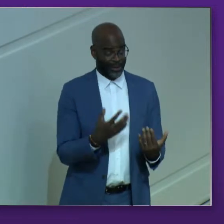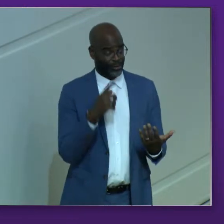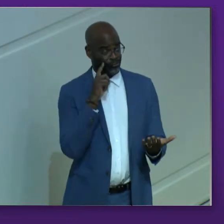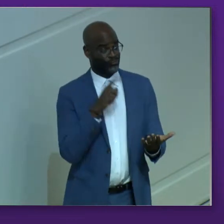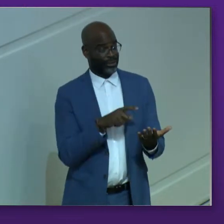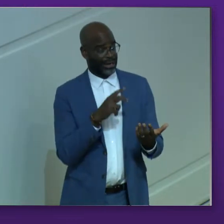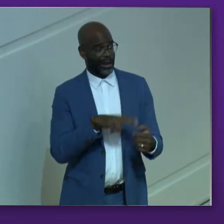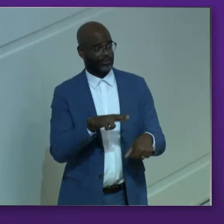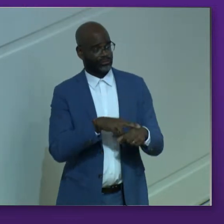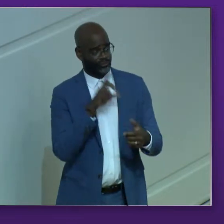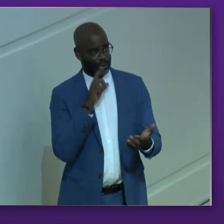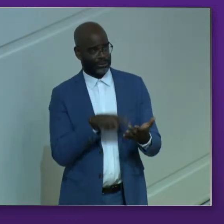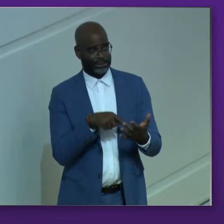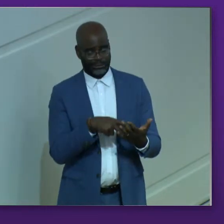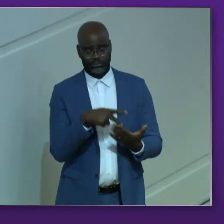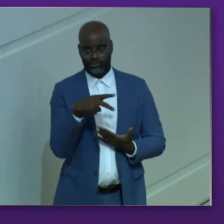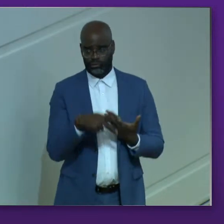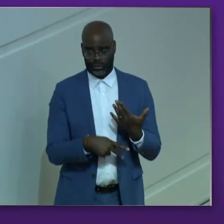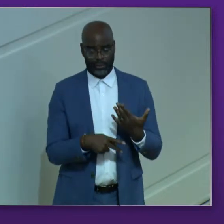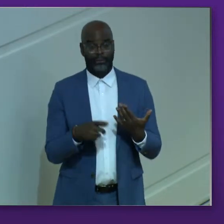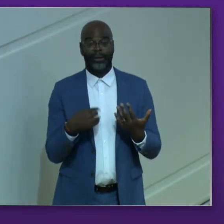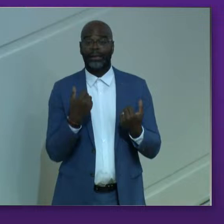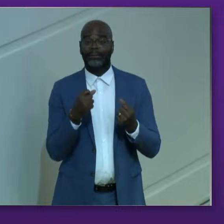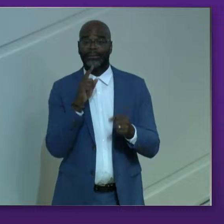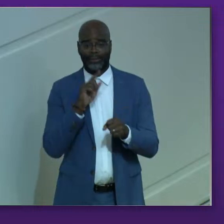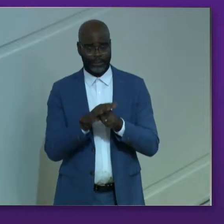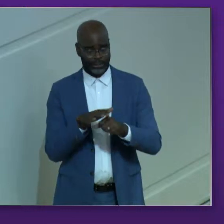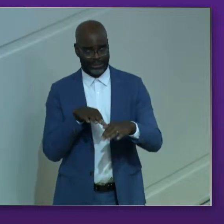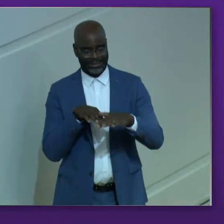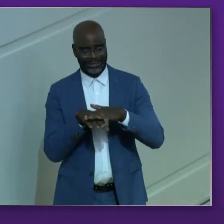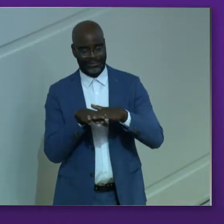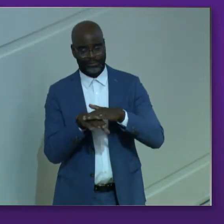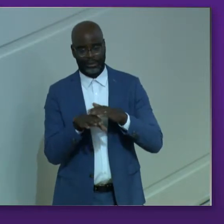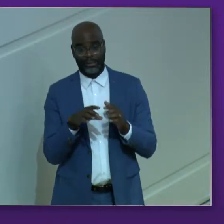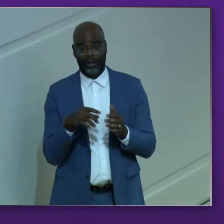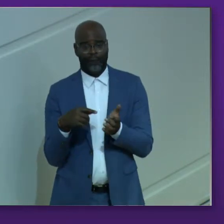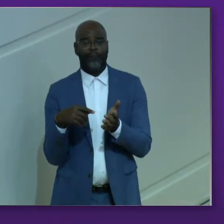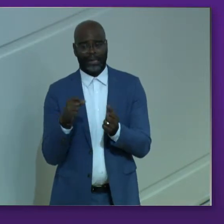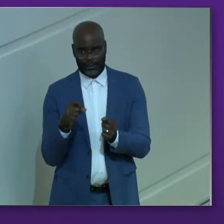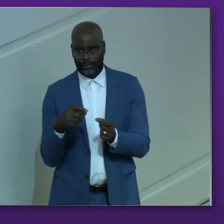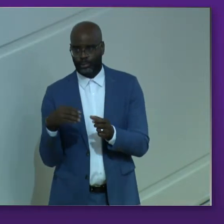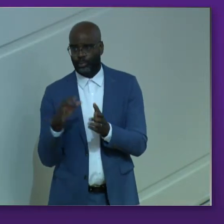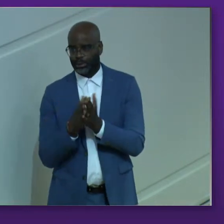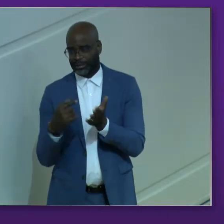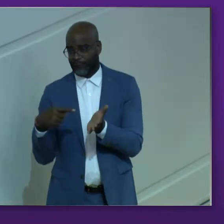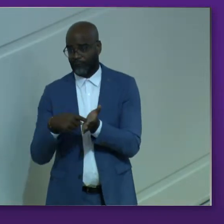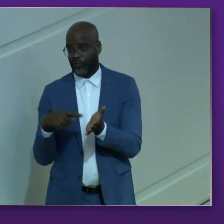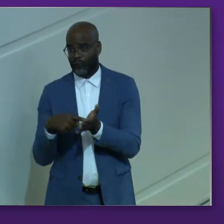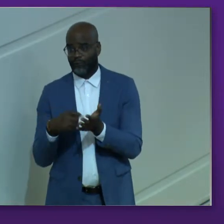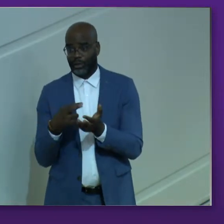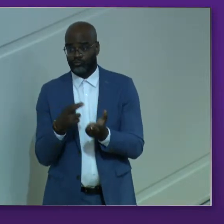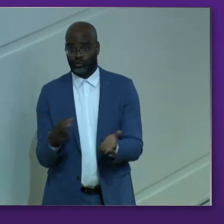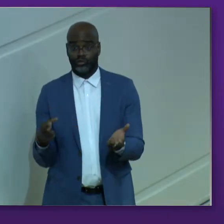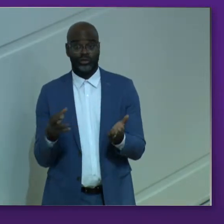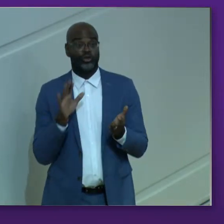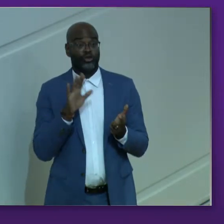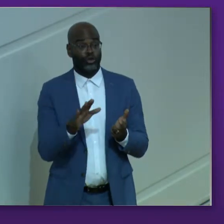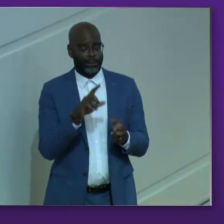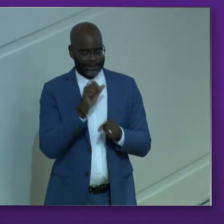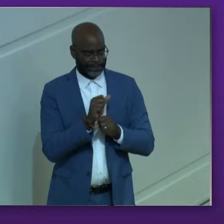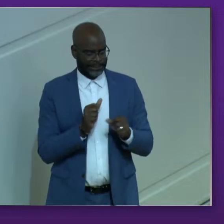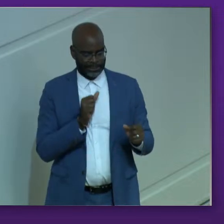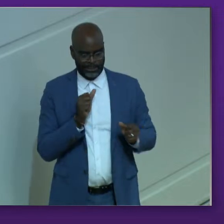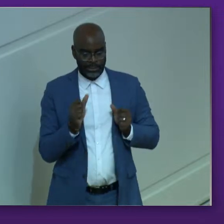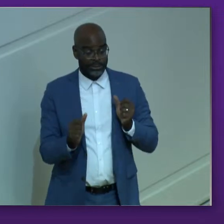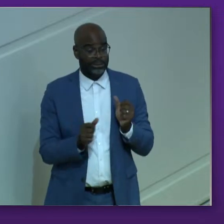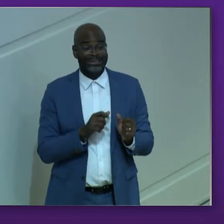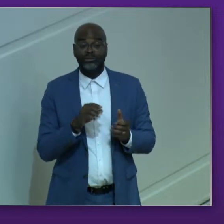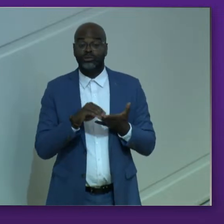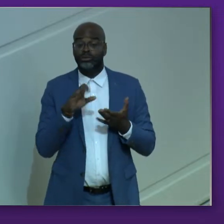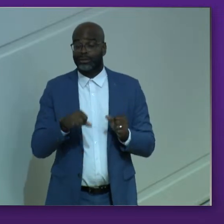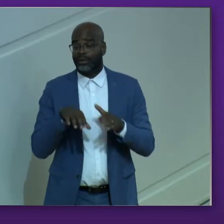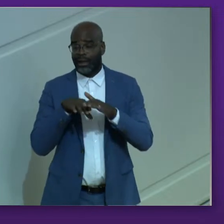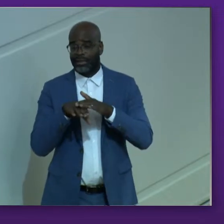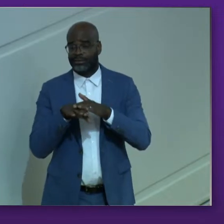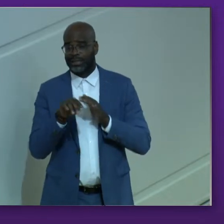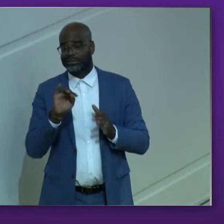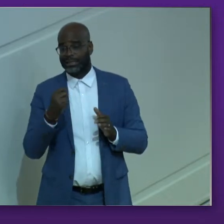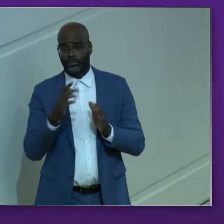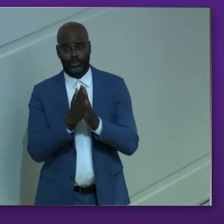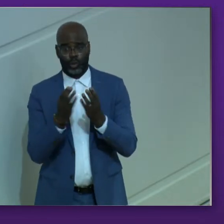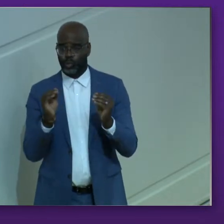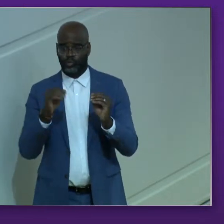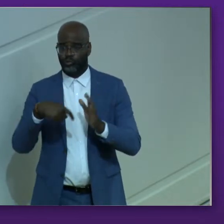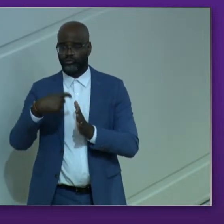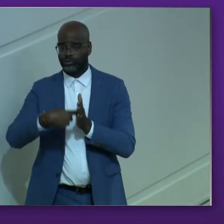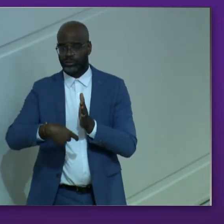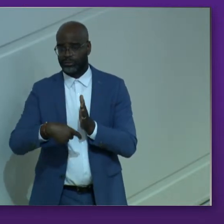COLLEGE.